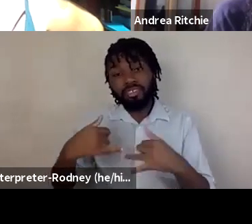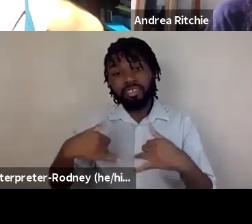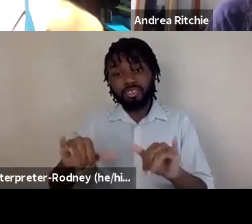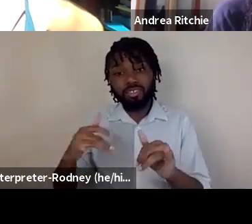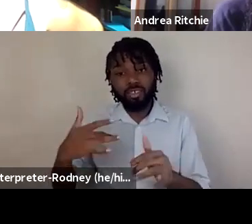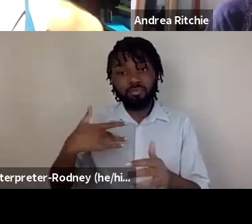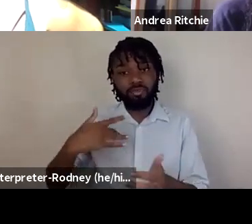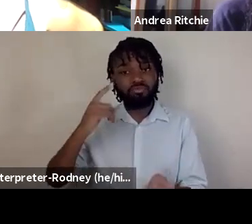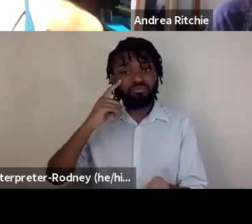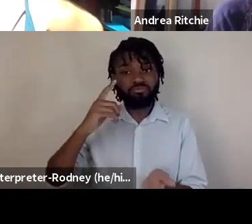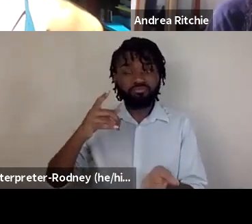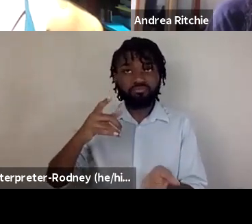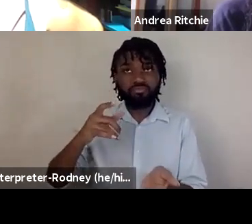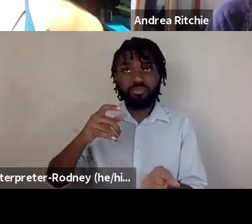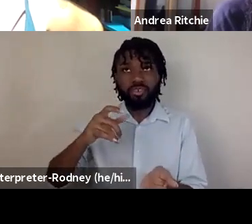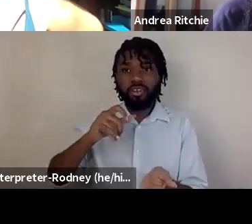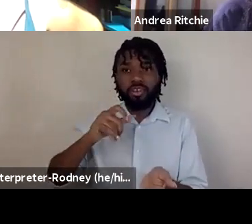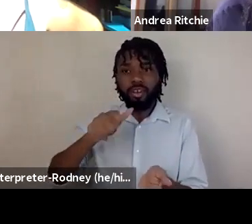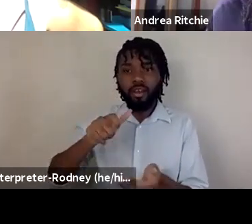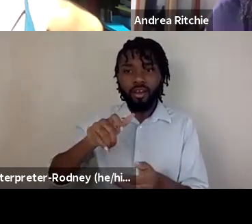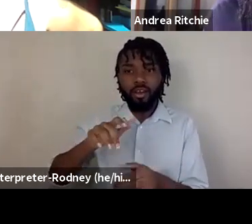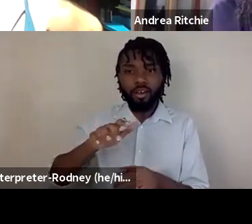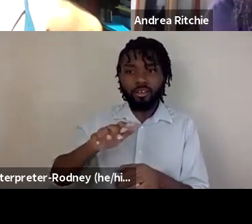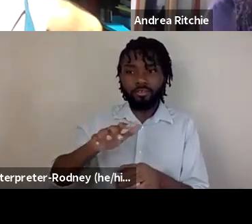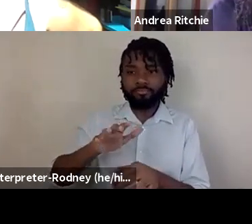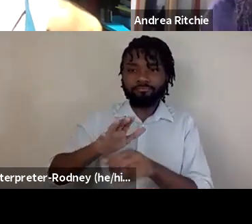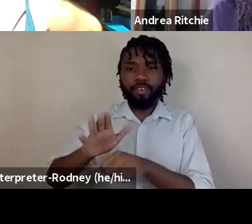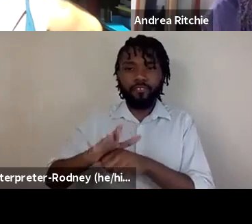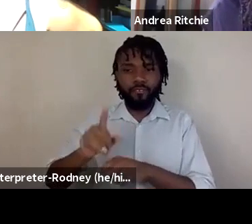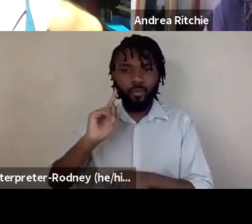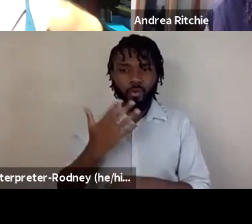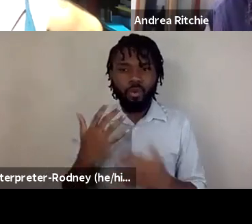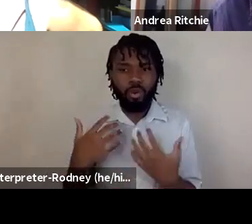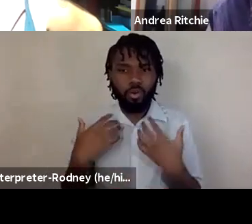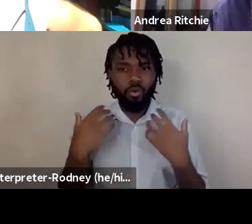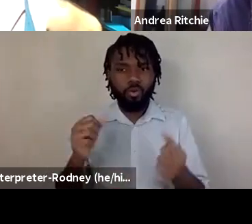not adequate for our wellness. So that is one particular piece.